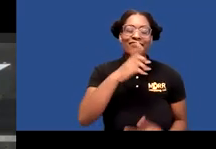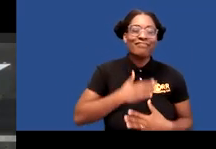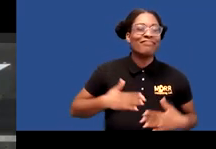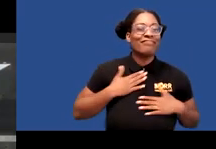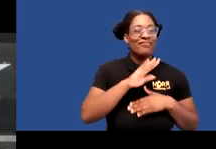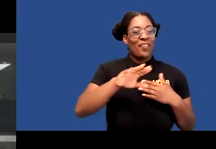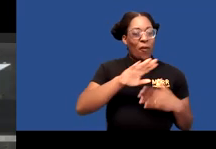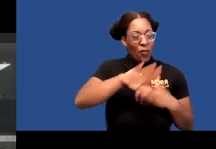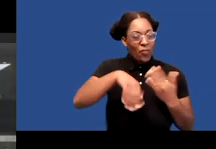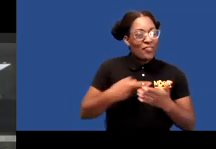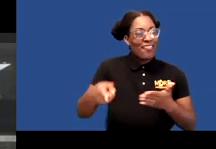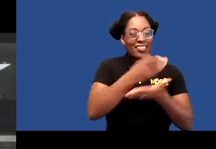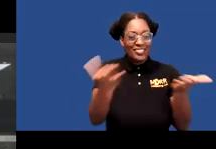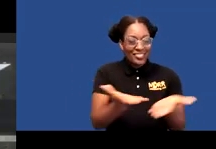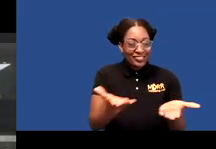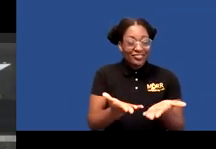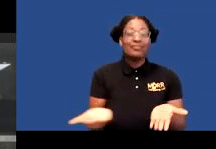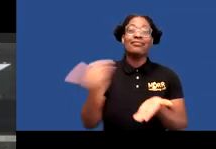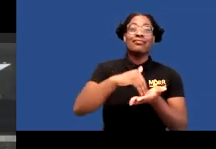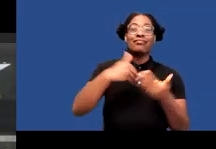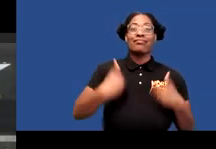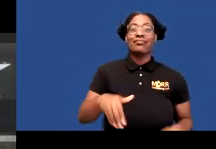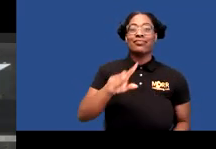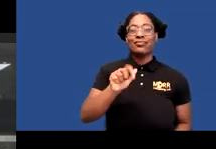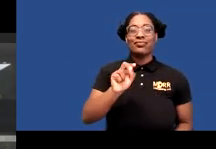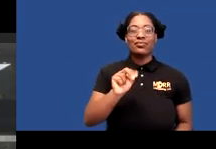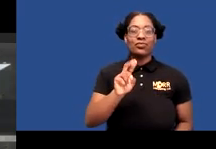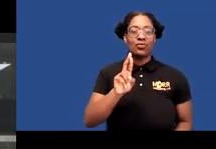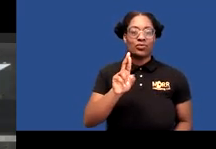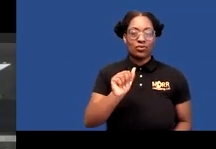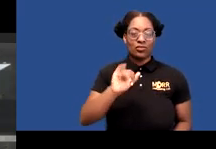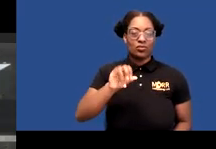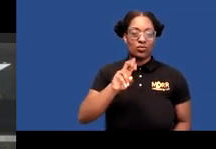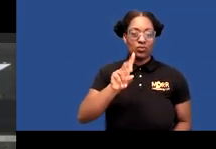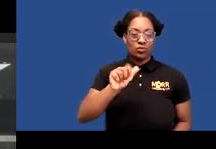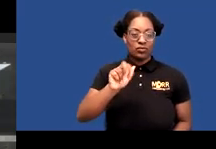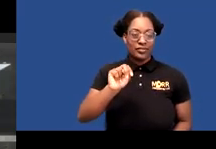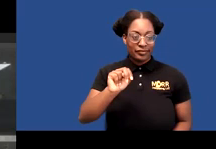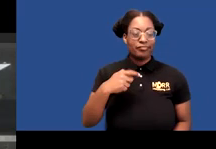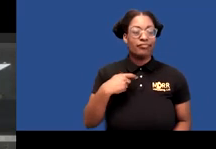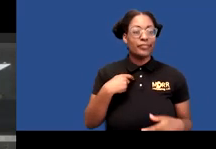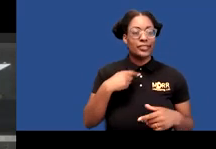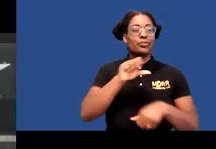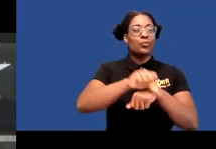Again, my name is Zandra Jordan. I direct the Hume Center for Writing and Speaking at Stanford University.